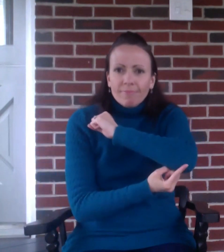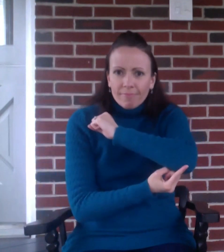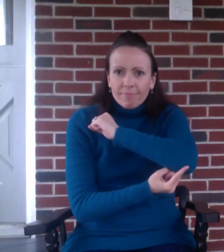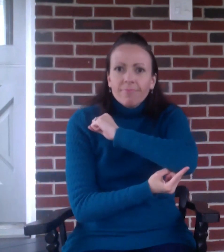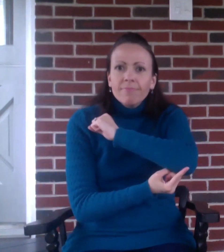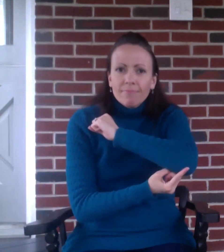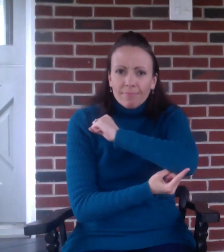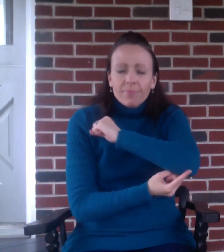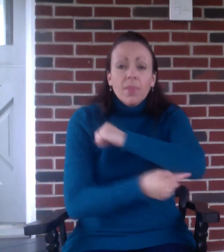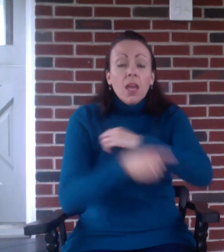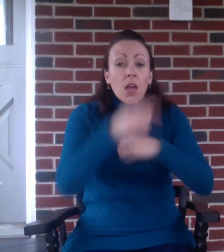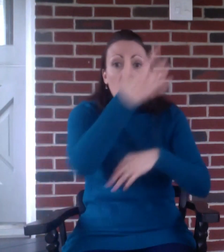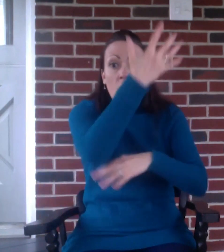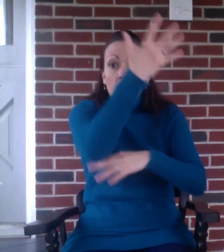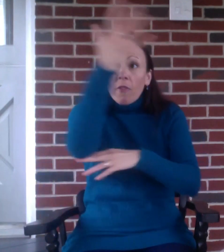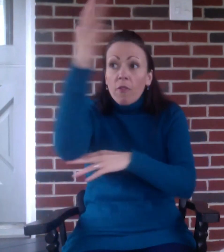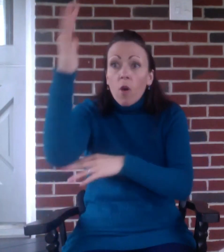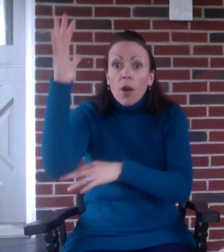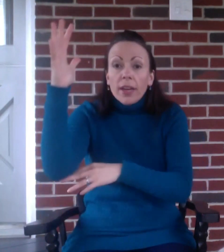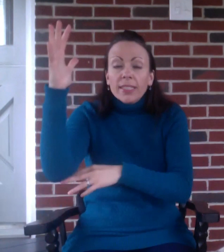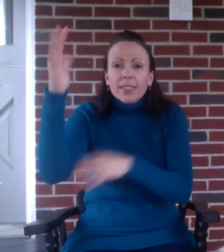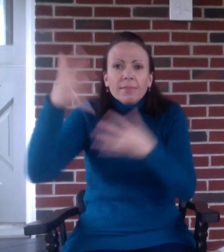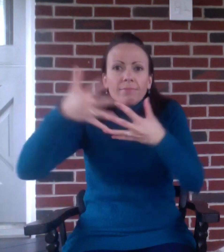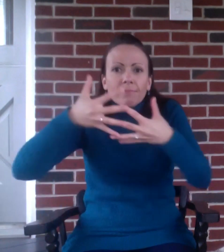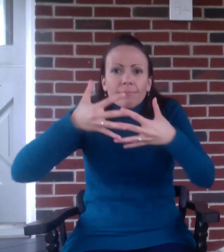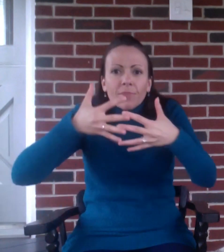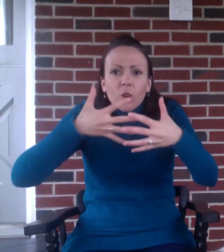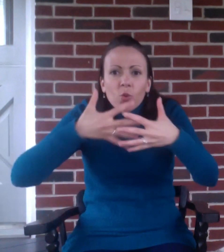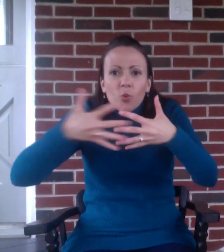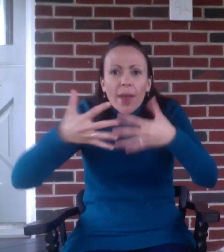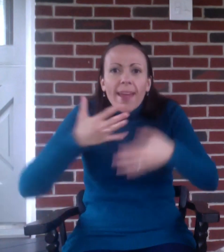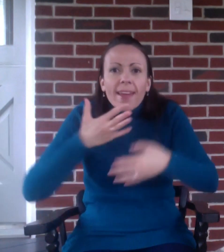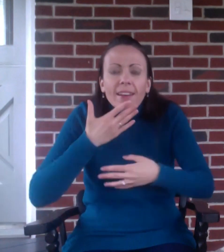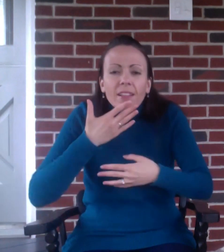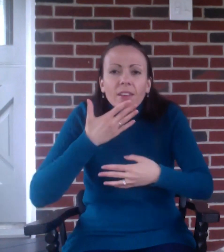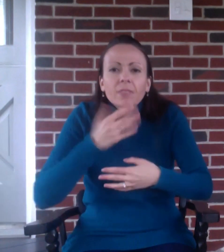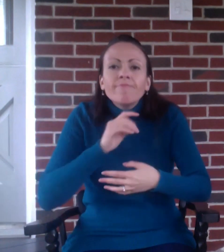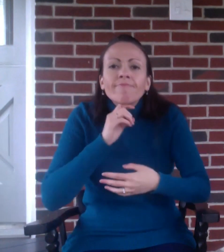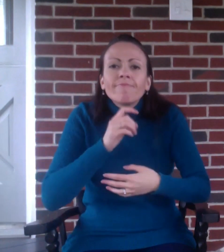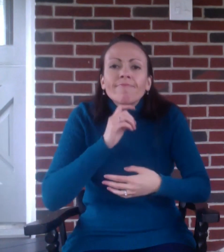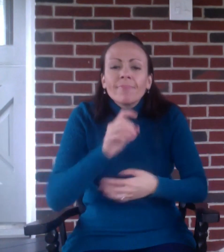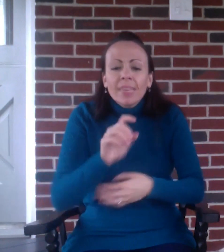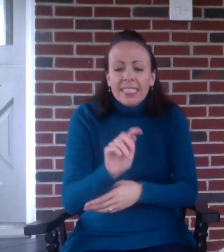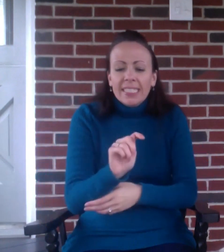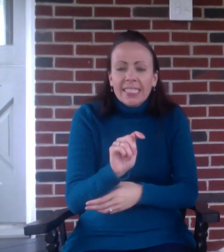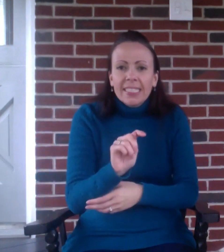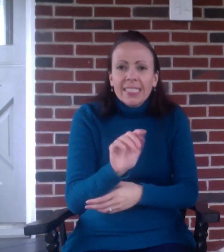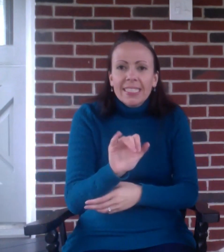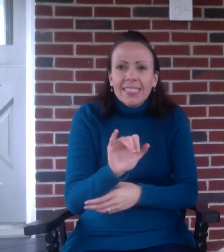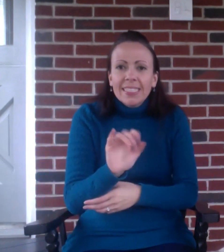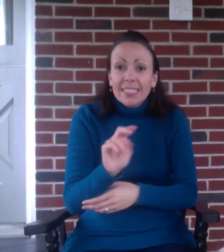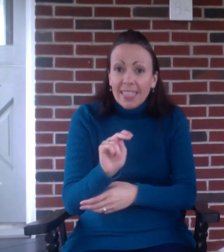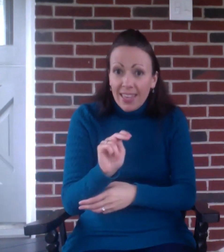It was not the forest of his dreams, but it was a forest